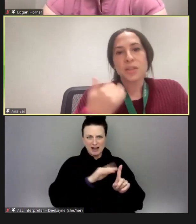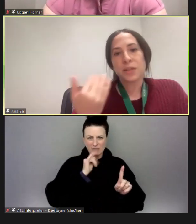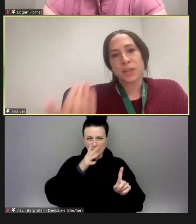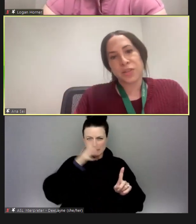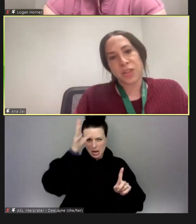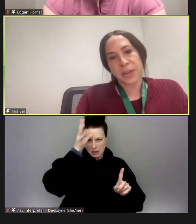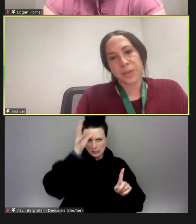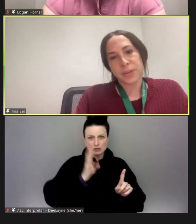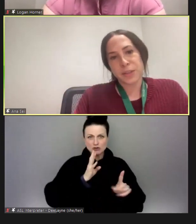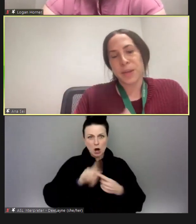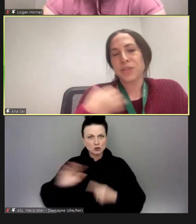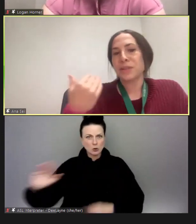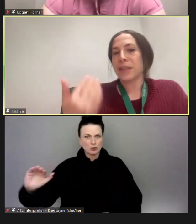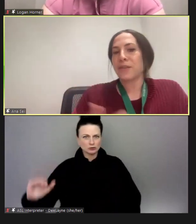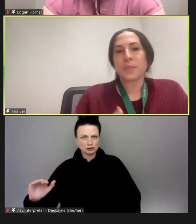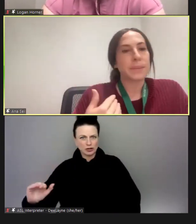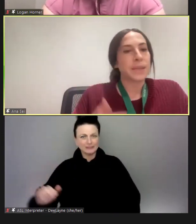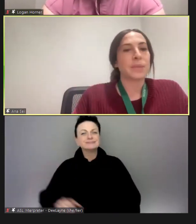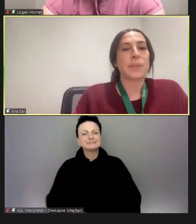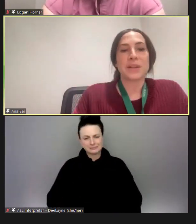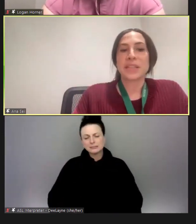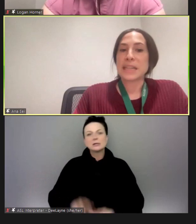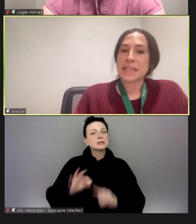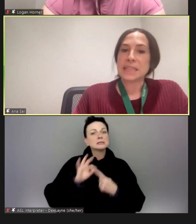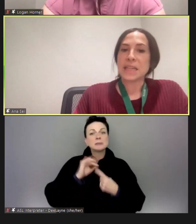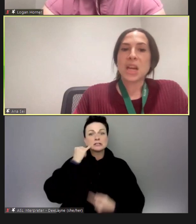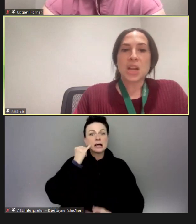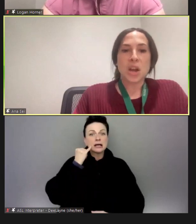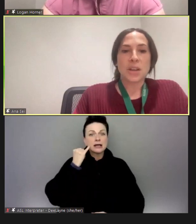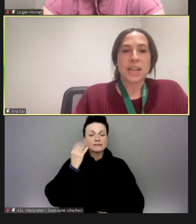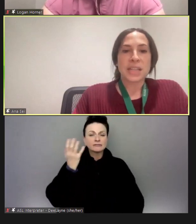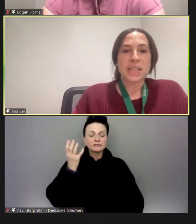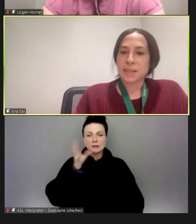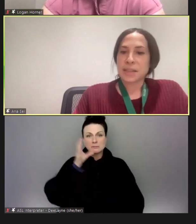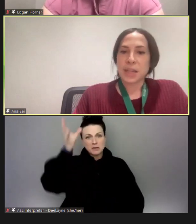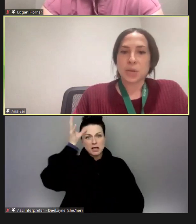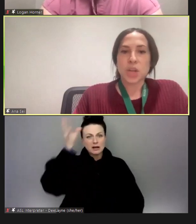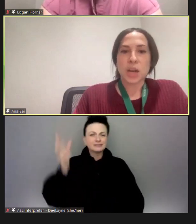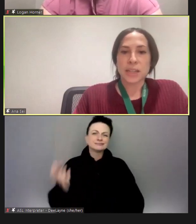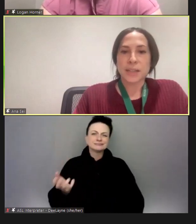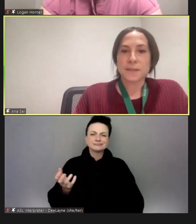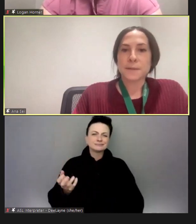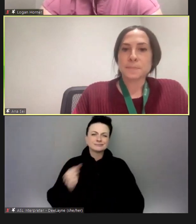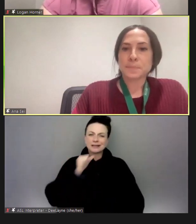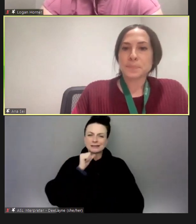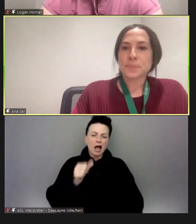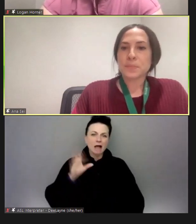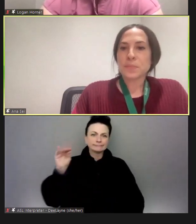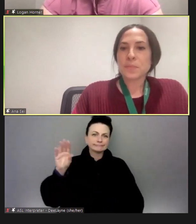their child especially if maybe the